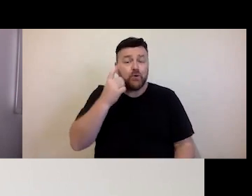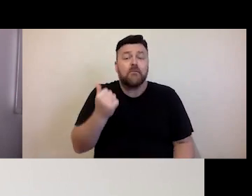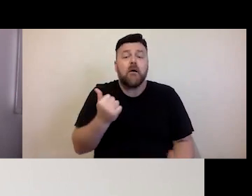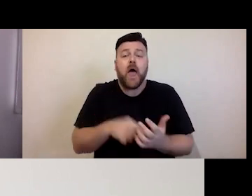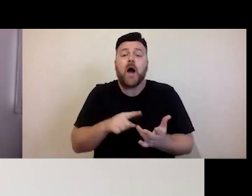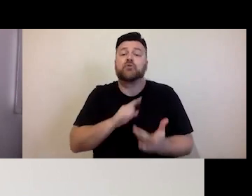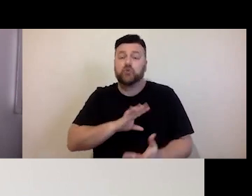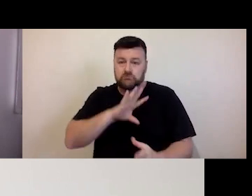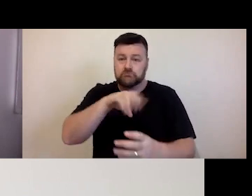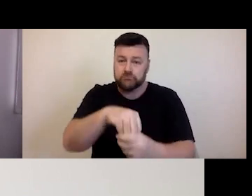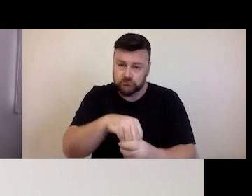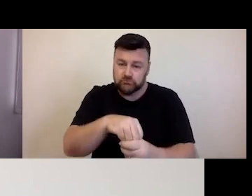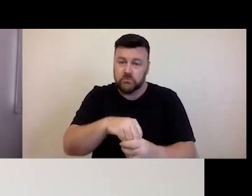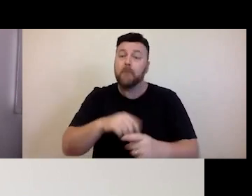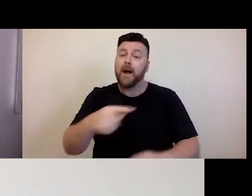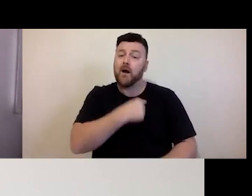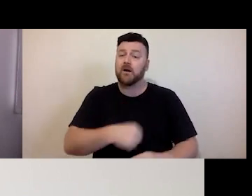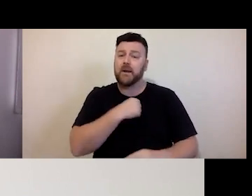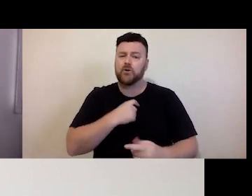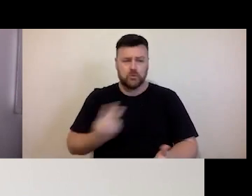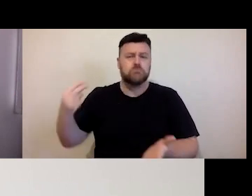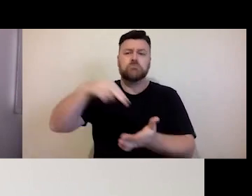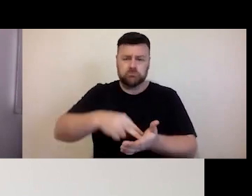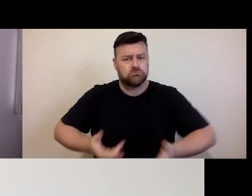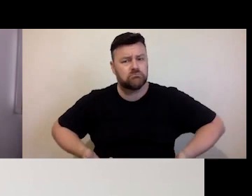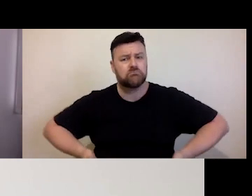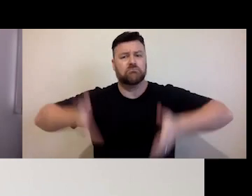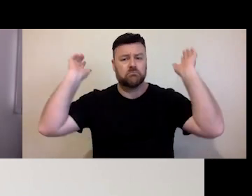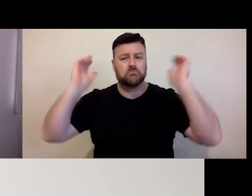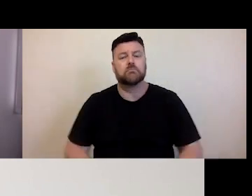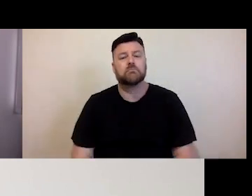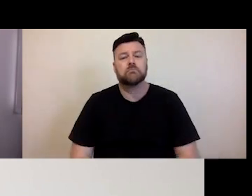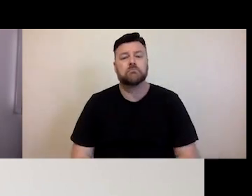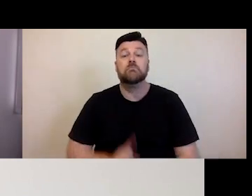step up and be involved. But we have to be committed and courageous